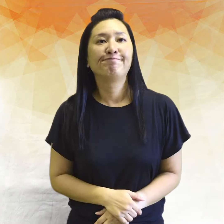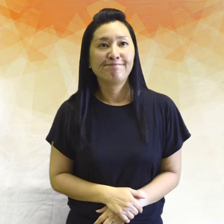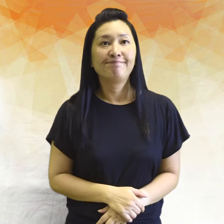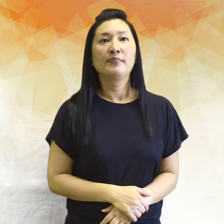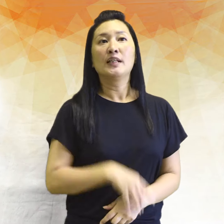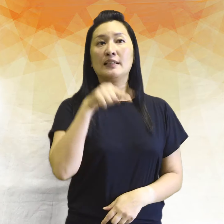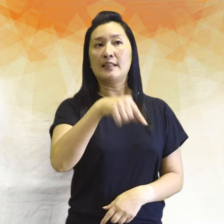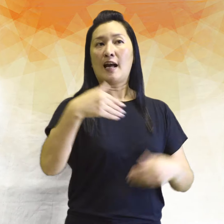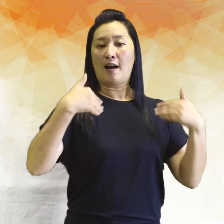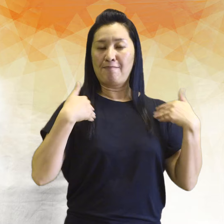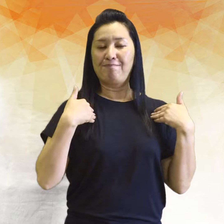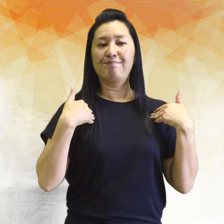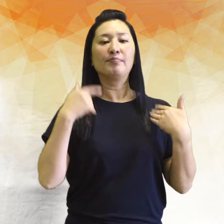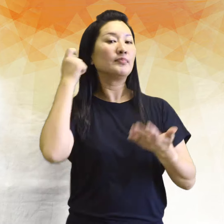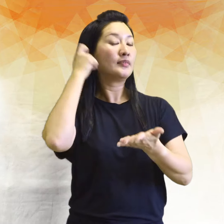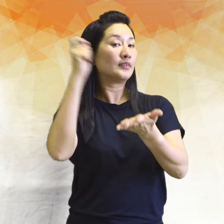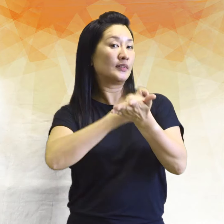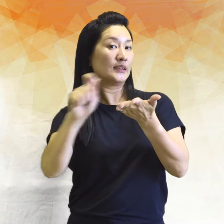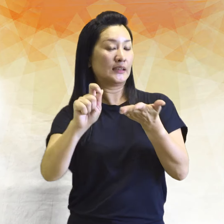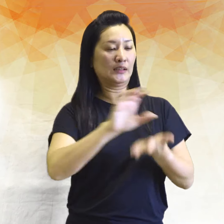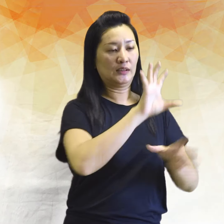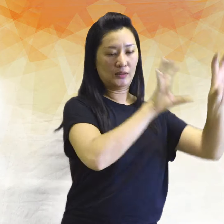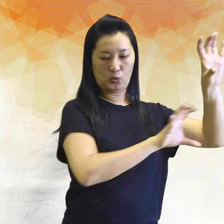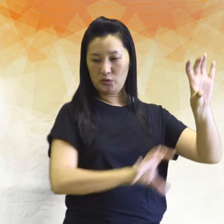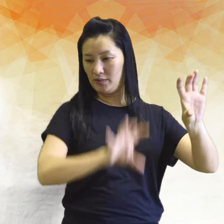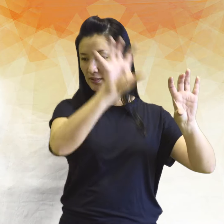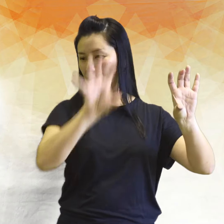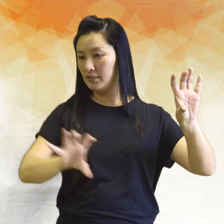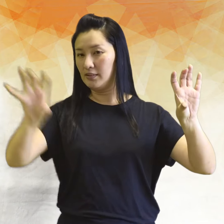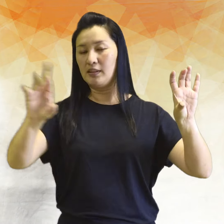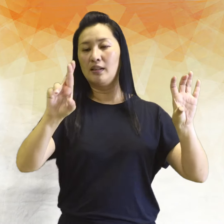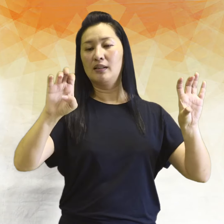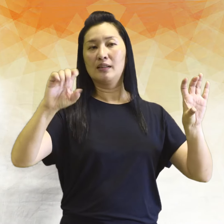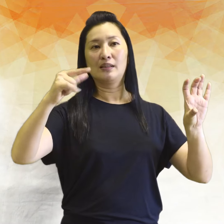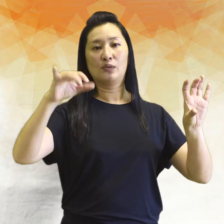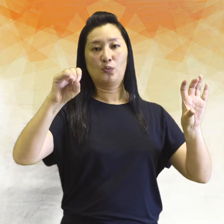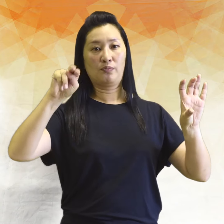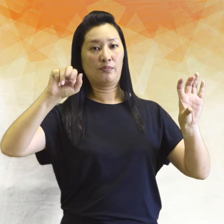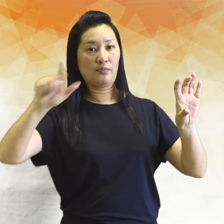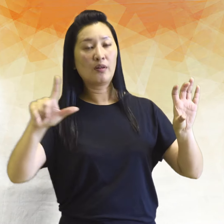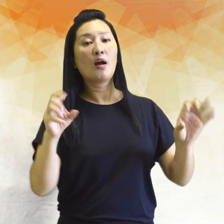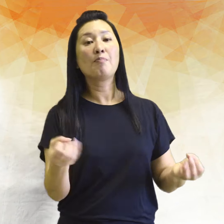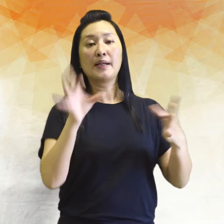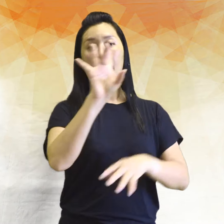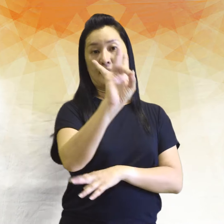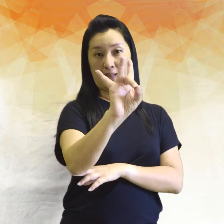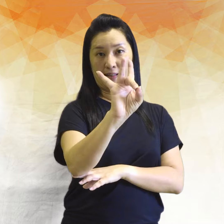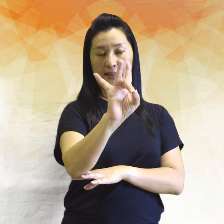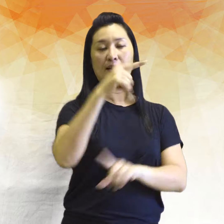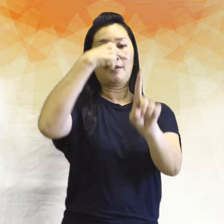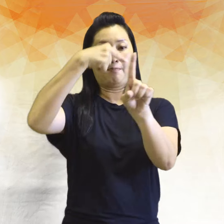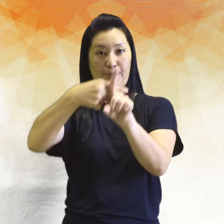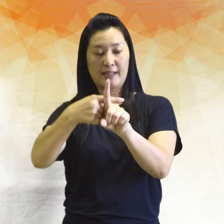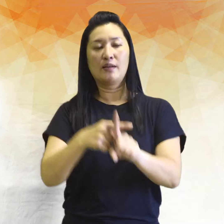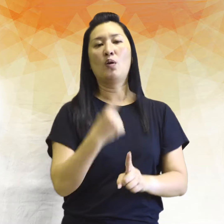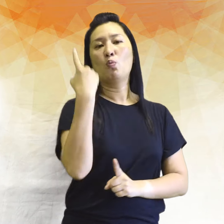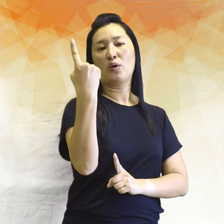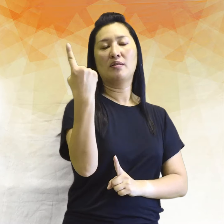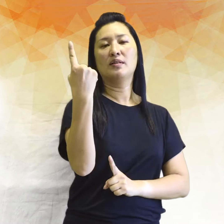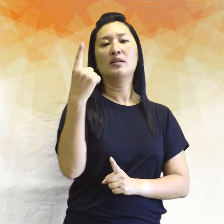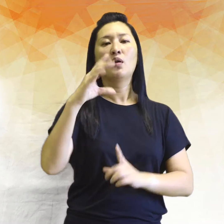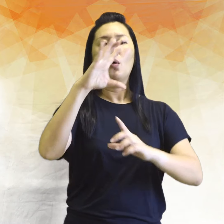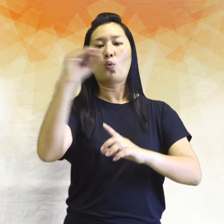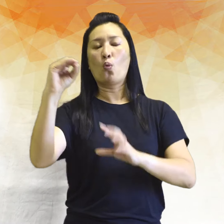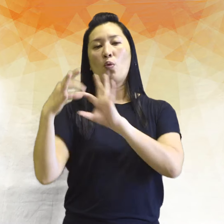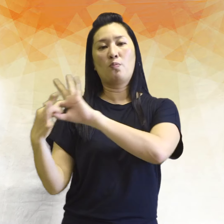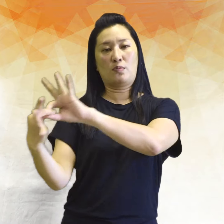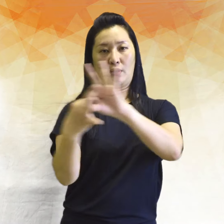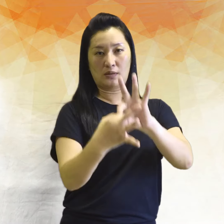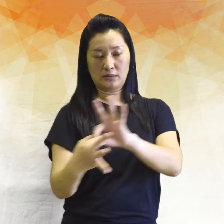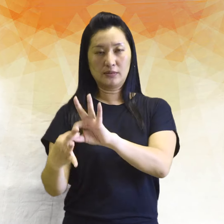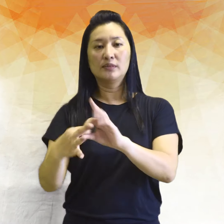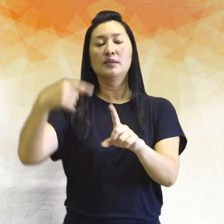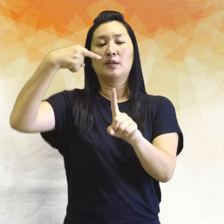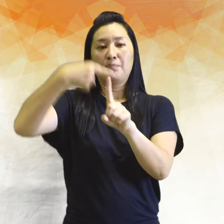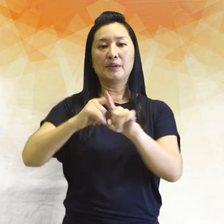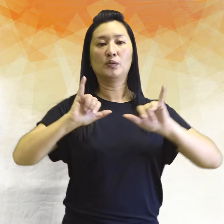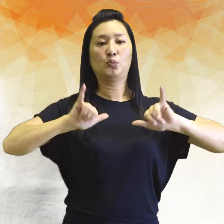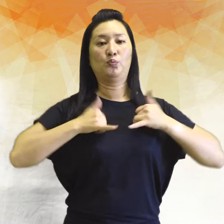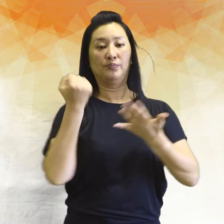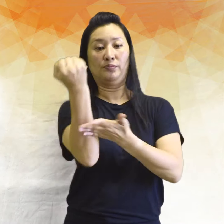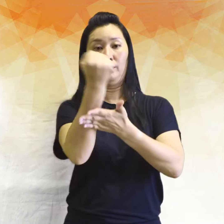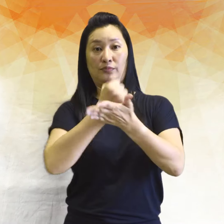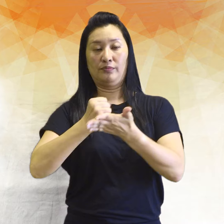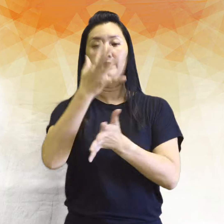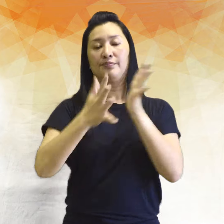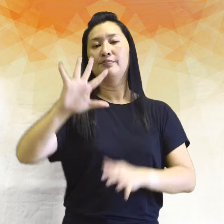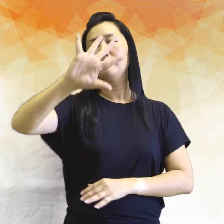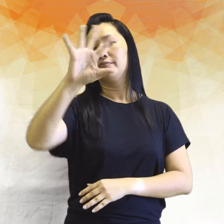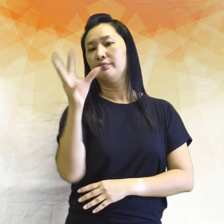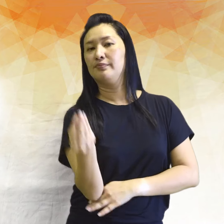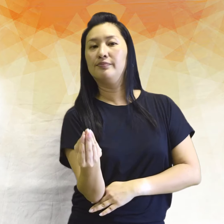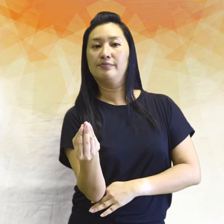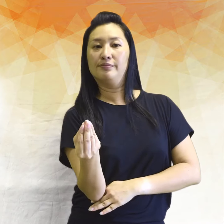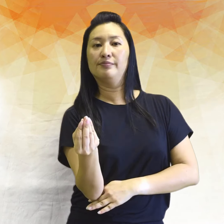It also has eight Regional Secretariats, one Regional Co-operating Member, and a Youth Section (WFDYS).